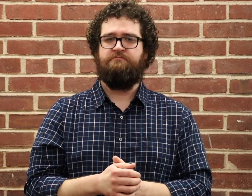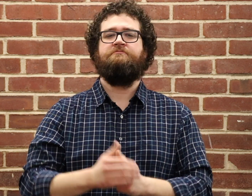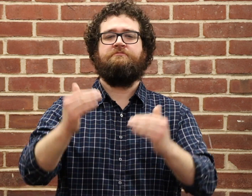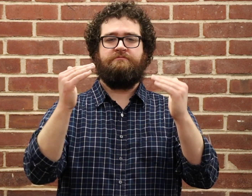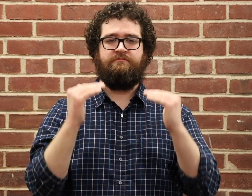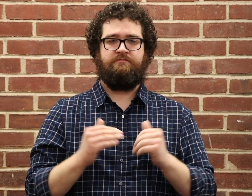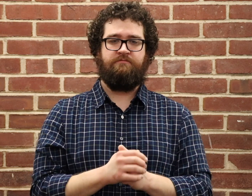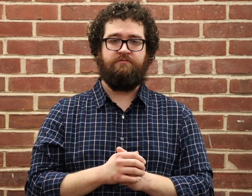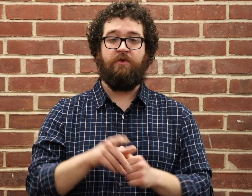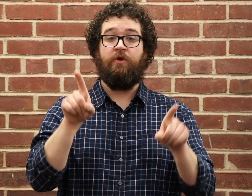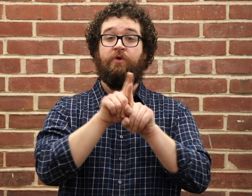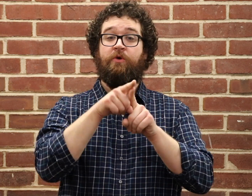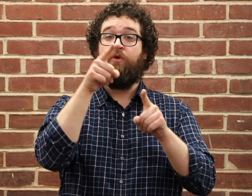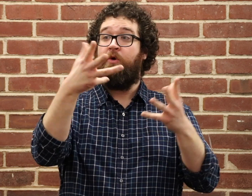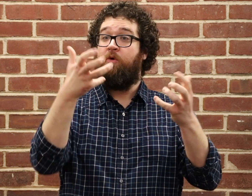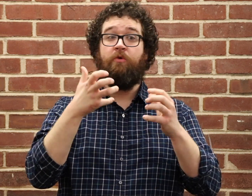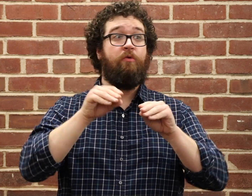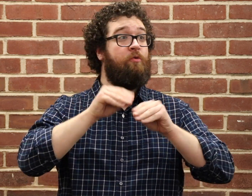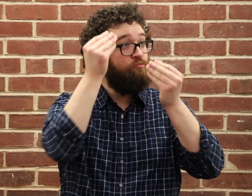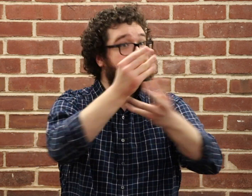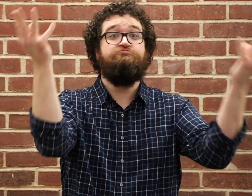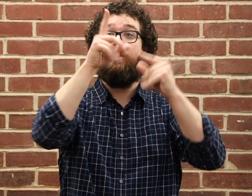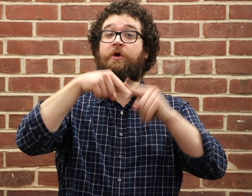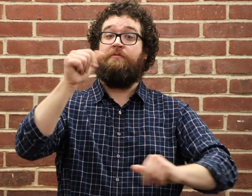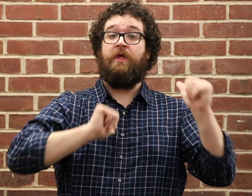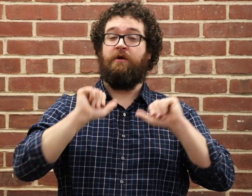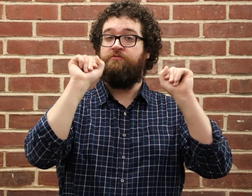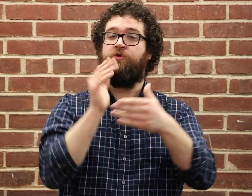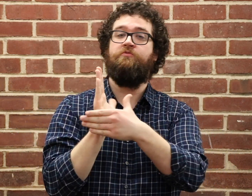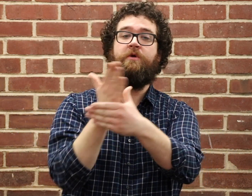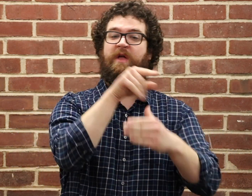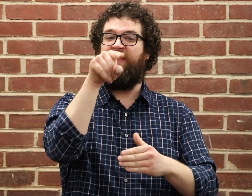You can also share information including this video to your friends and family